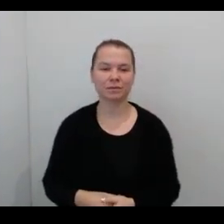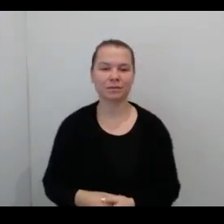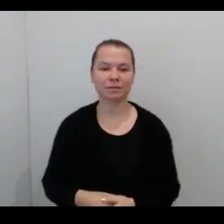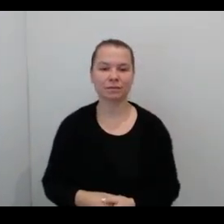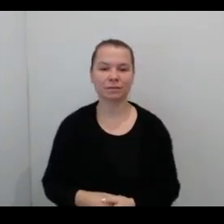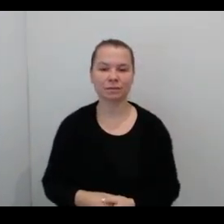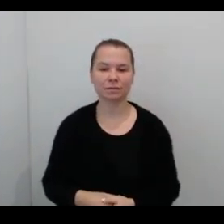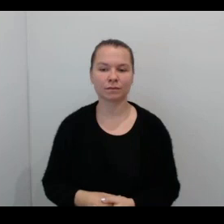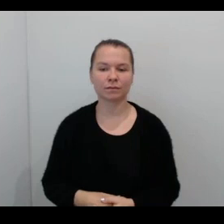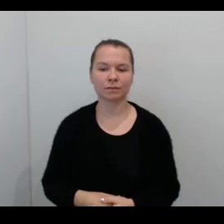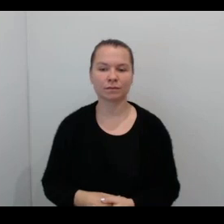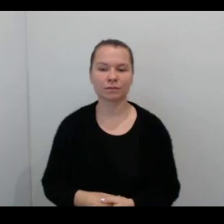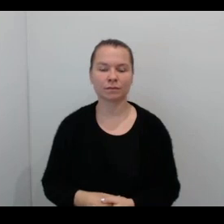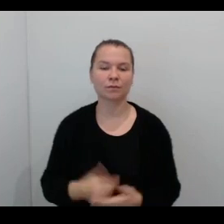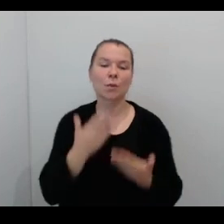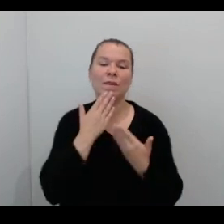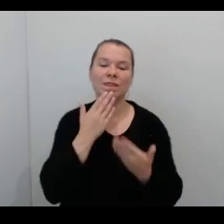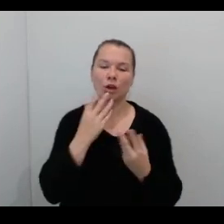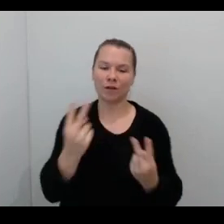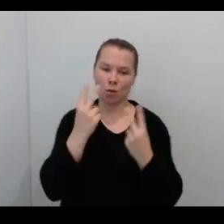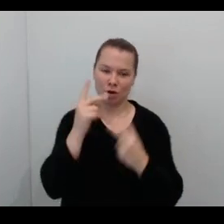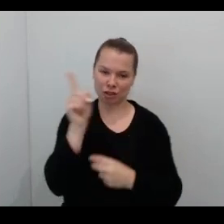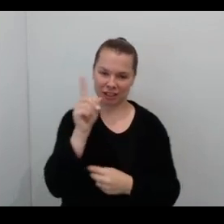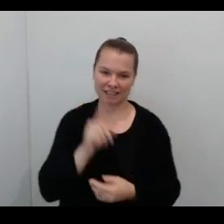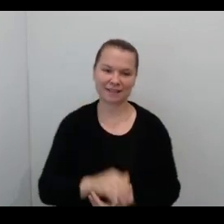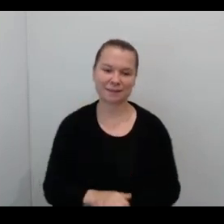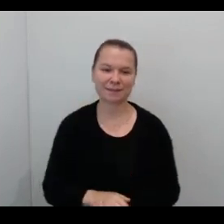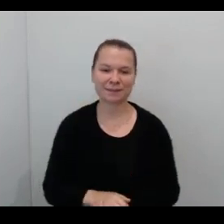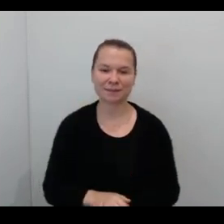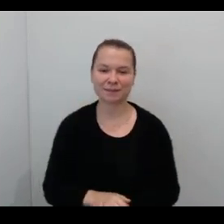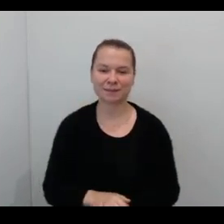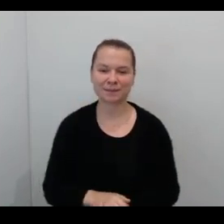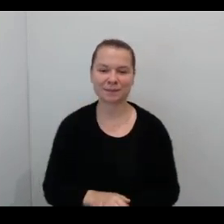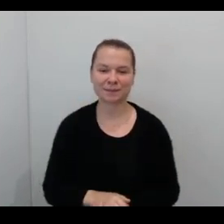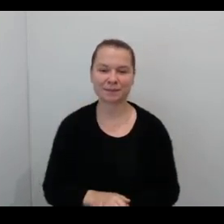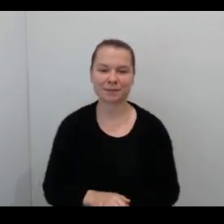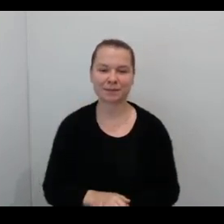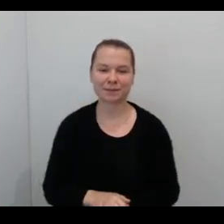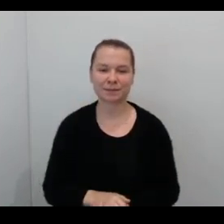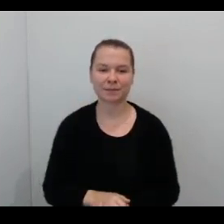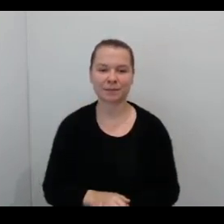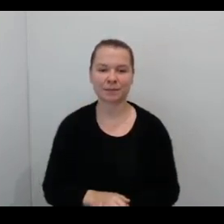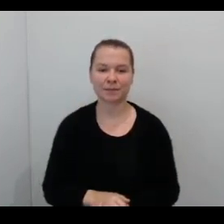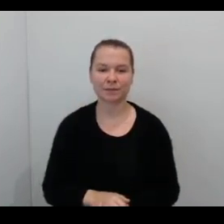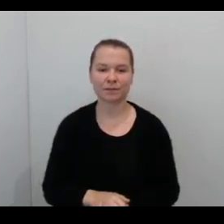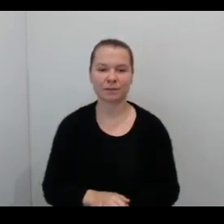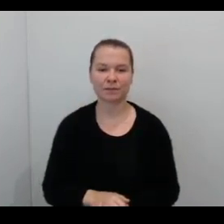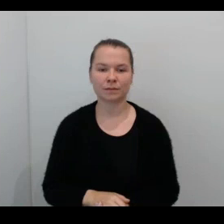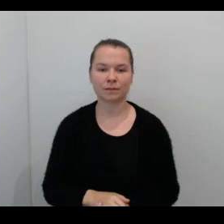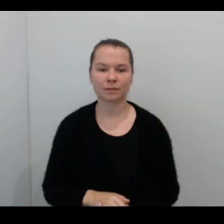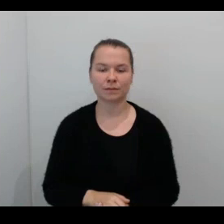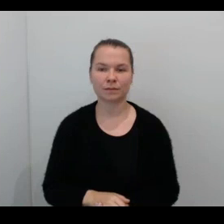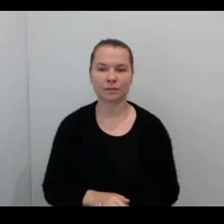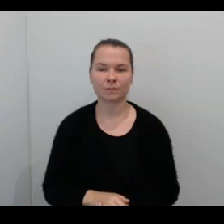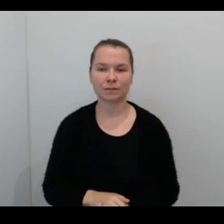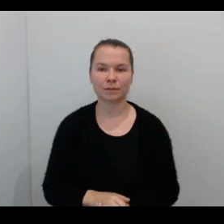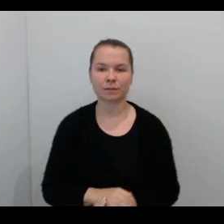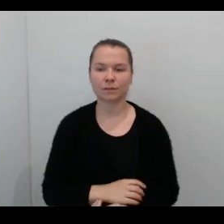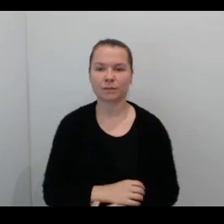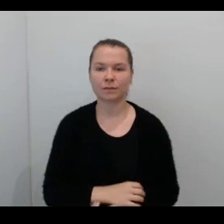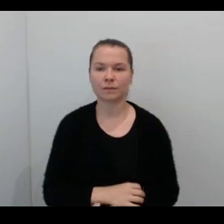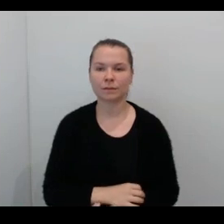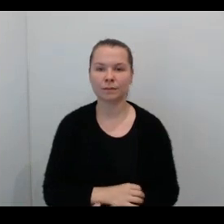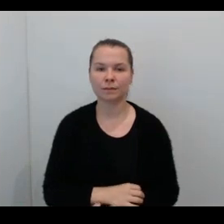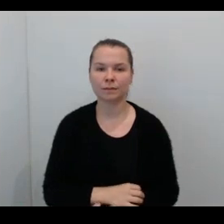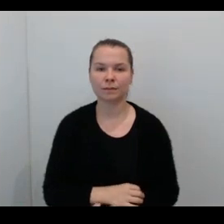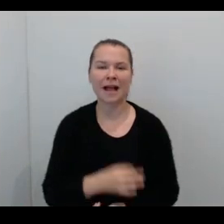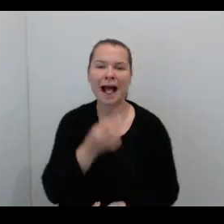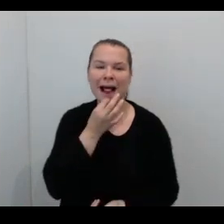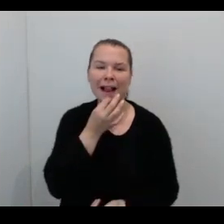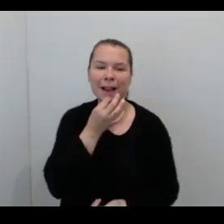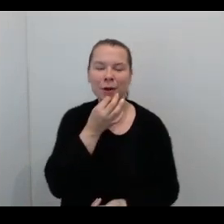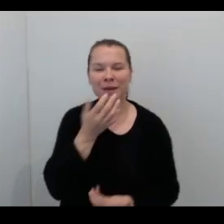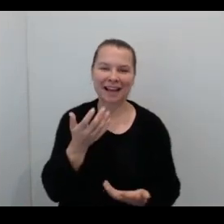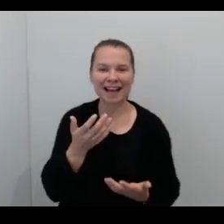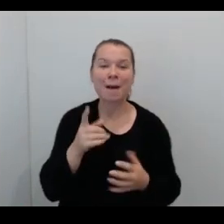I'll raise this poll it's a bit obvious but still an important question to ask.